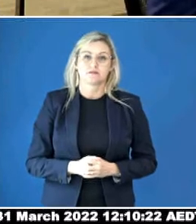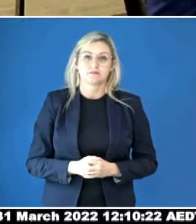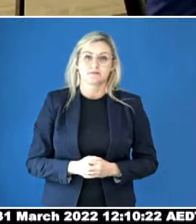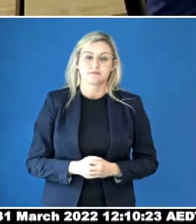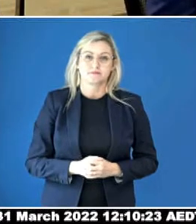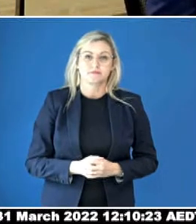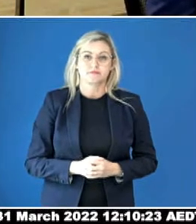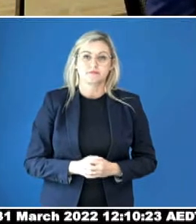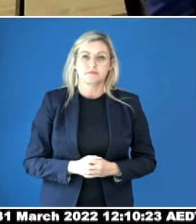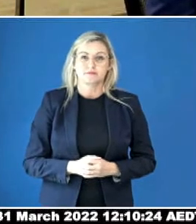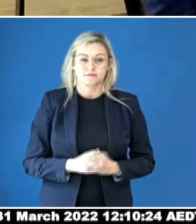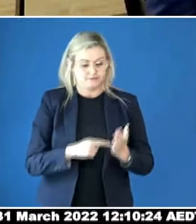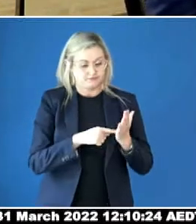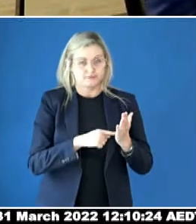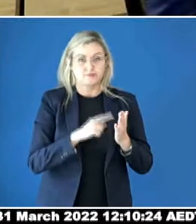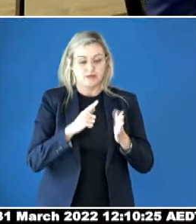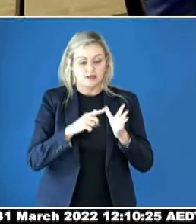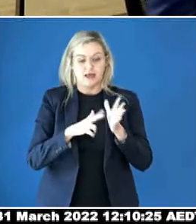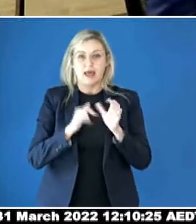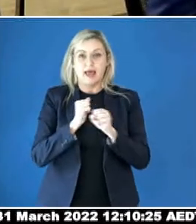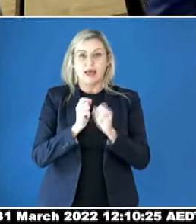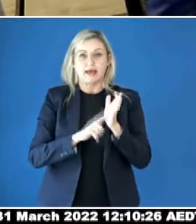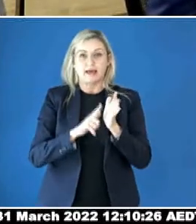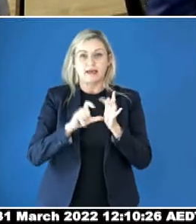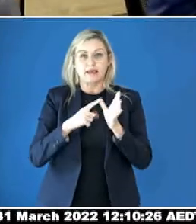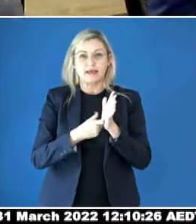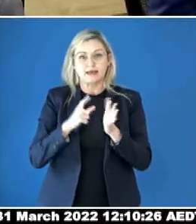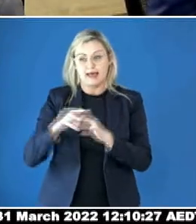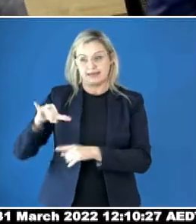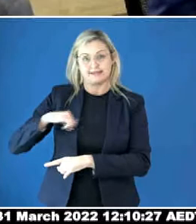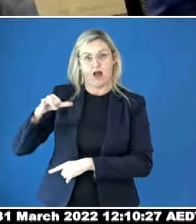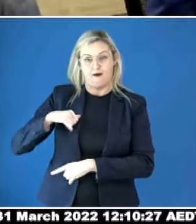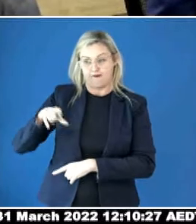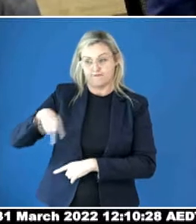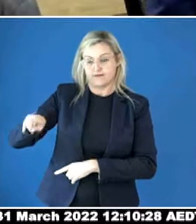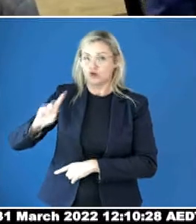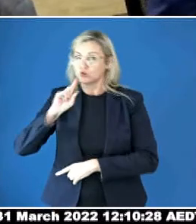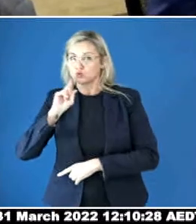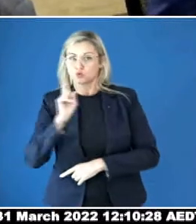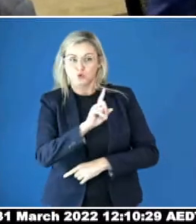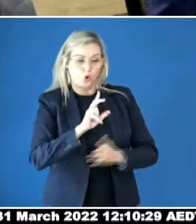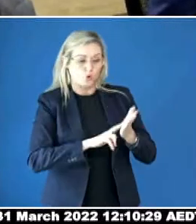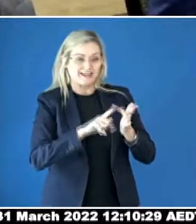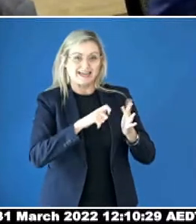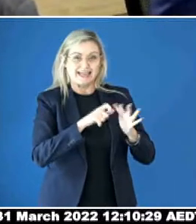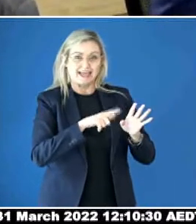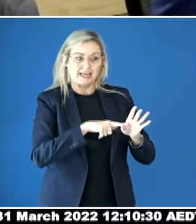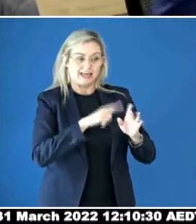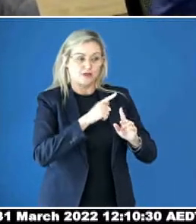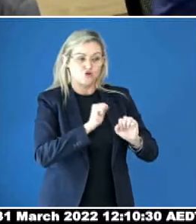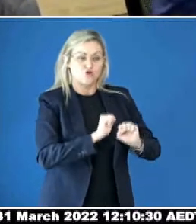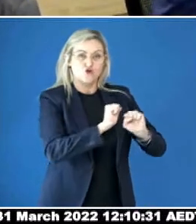that Anglicare staff recommended to Niky and Niky's family that they seek an appointment